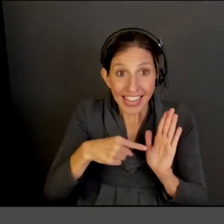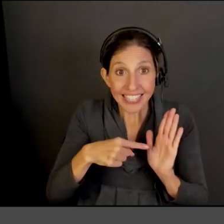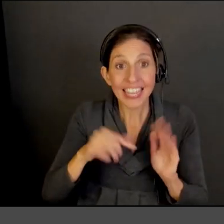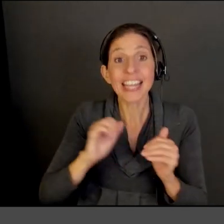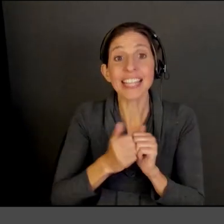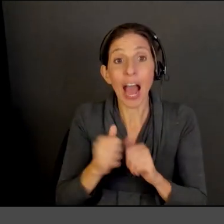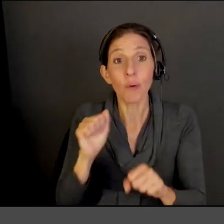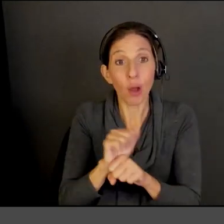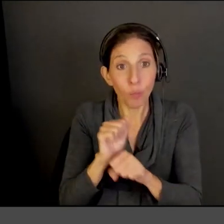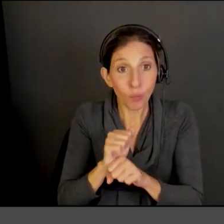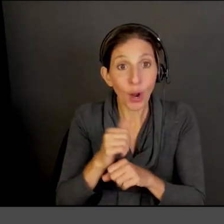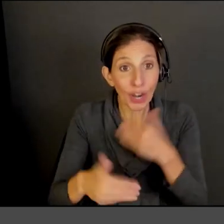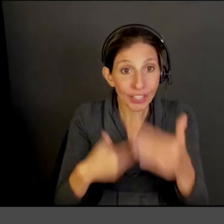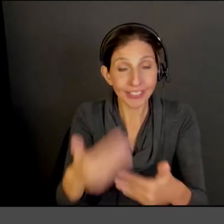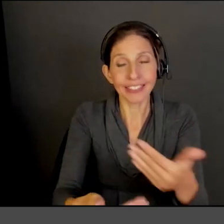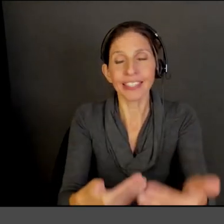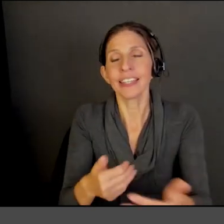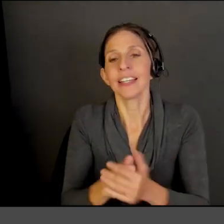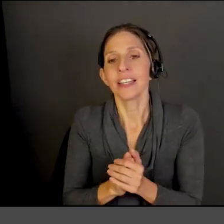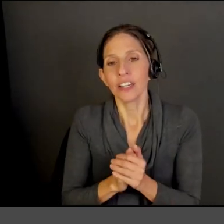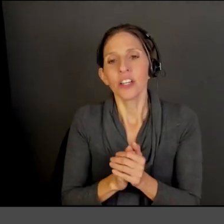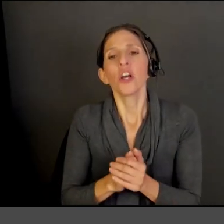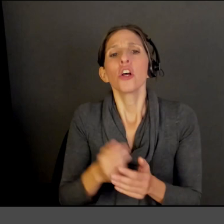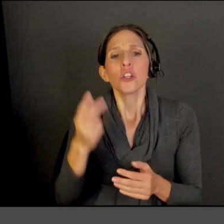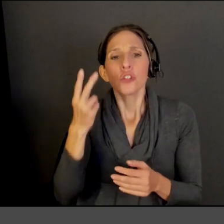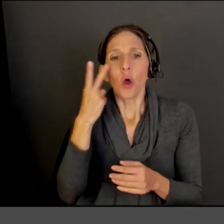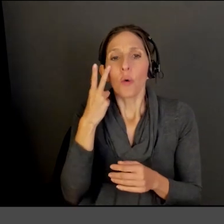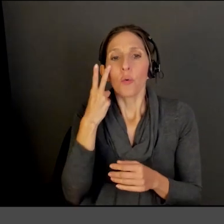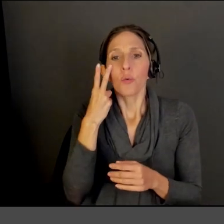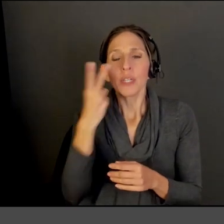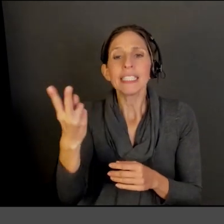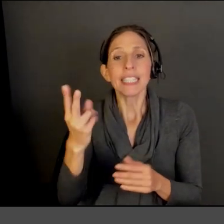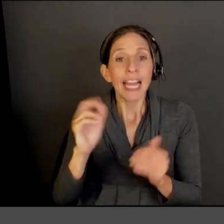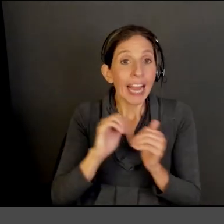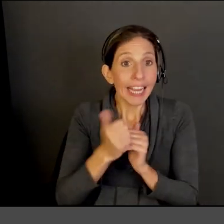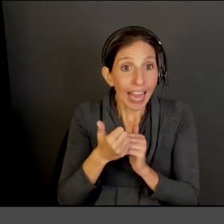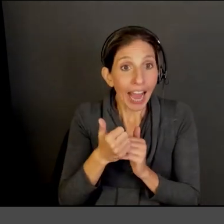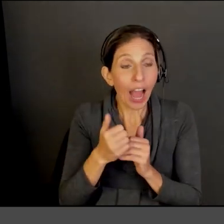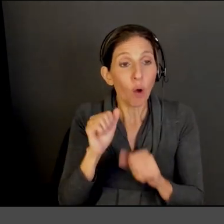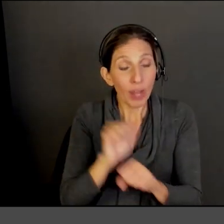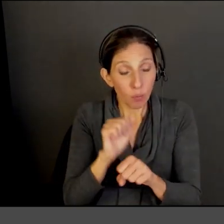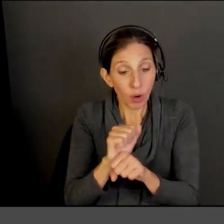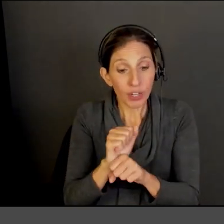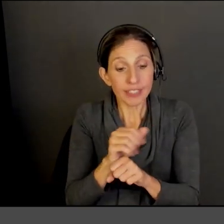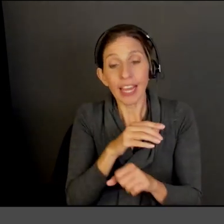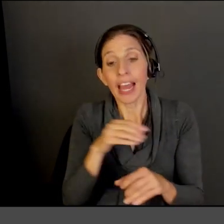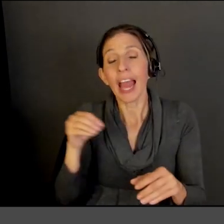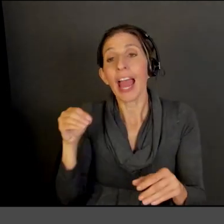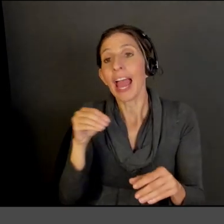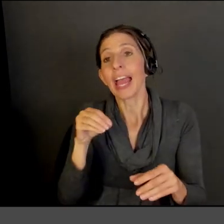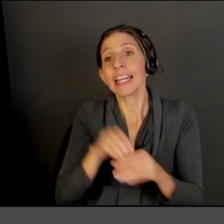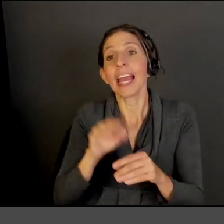SO SEEING HOW IT WORKS AND IN THEIR OWN WORDS AND BEING REALLY CAREFUL ABOUT THE DOCUMENTATION